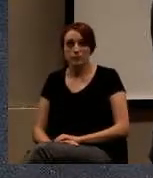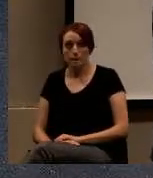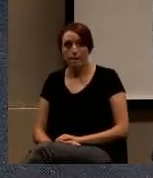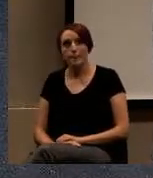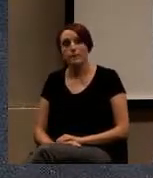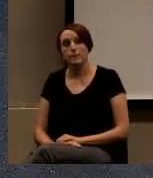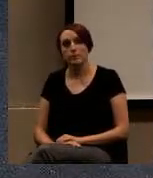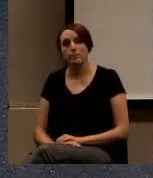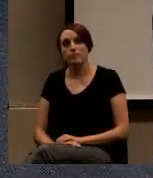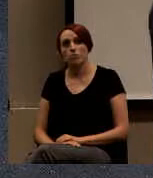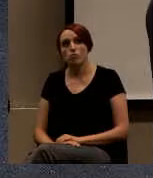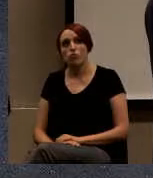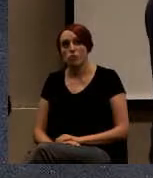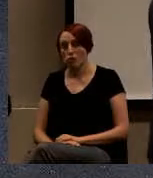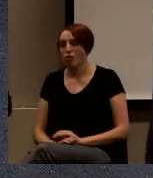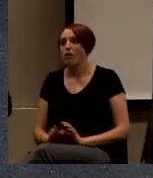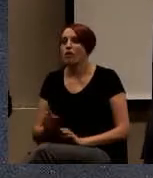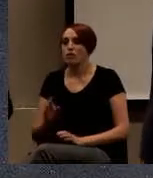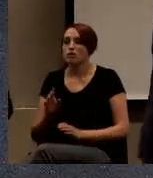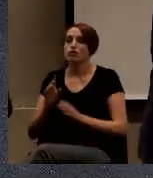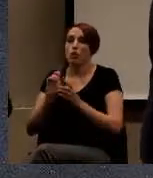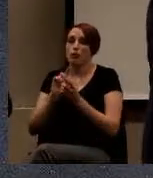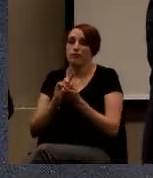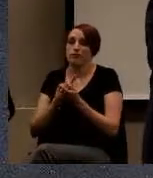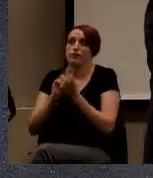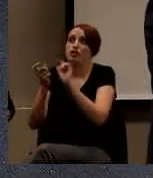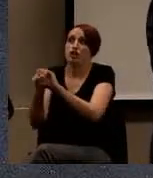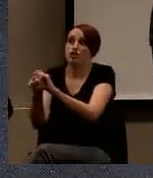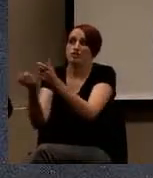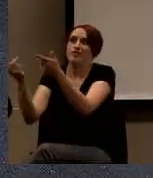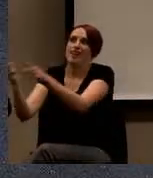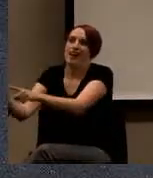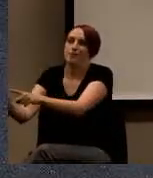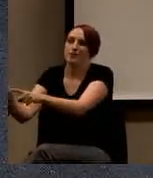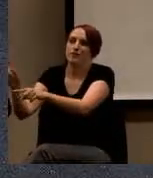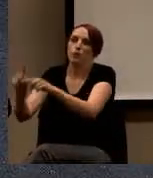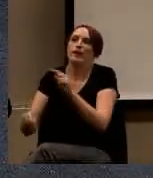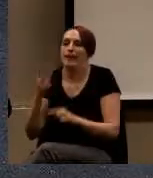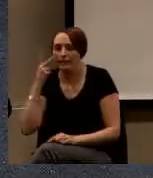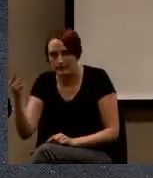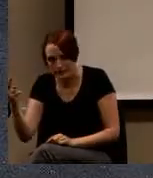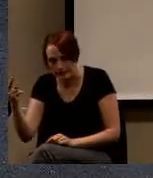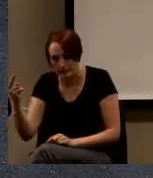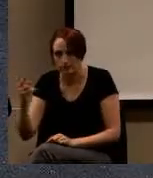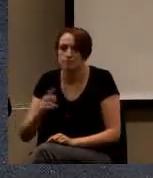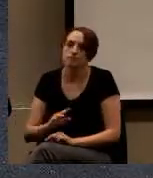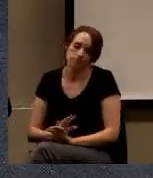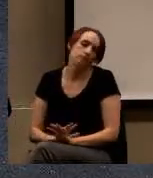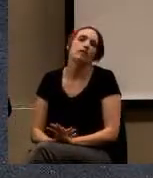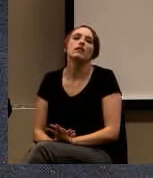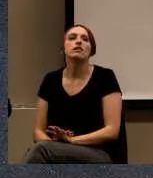see, or we actually can't see is what I'm trying to say, there are the things that are